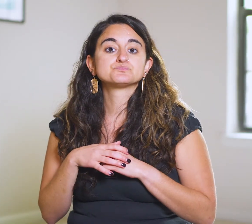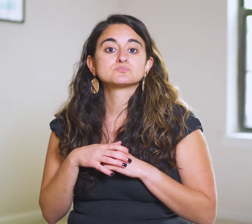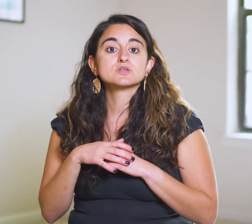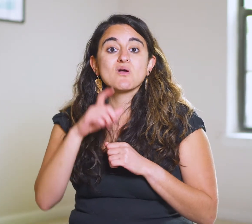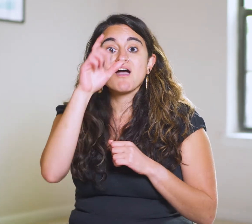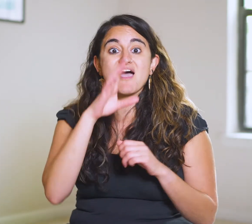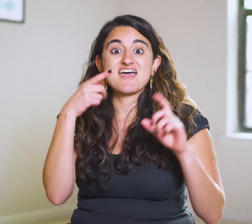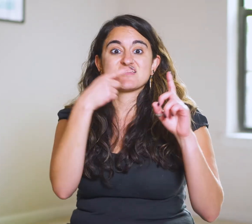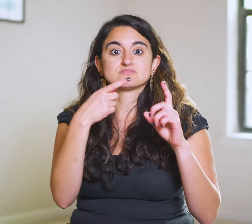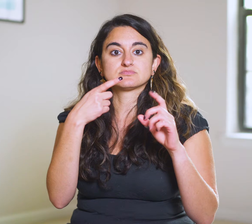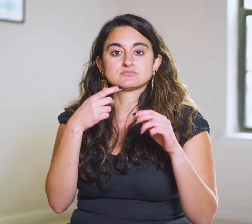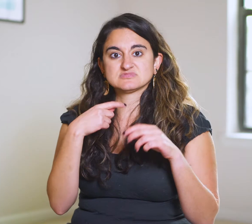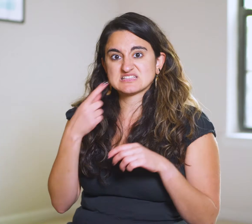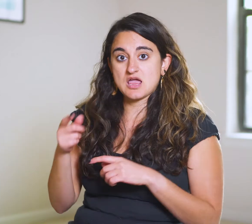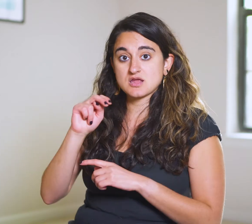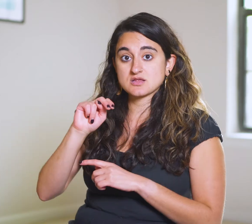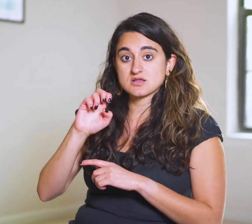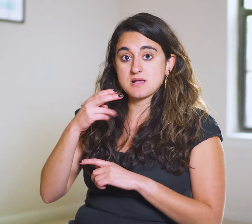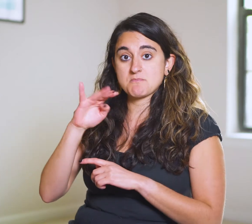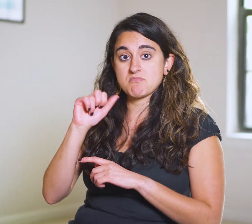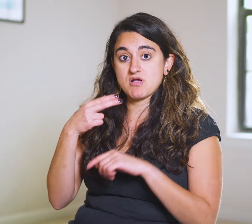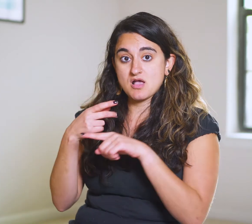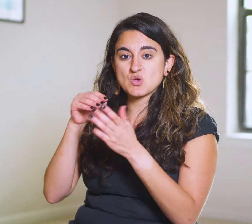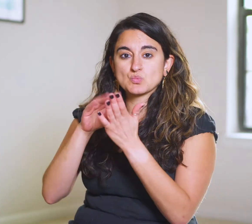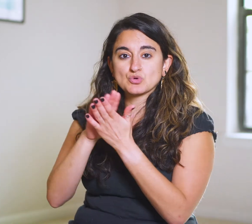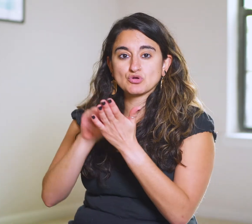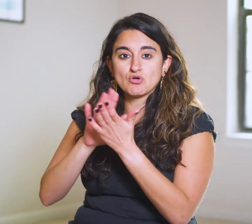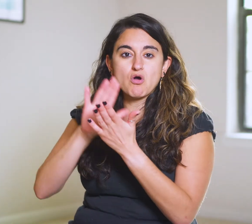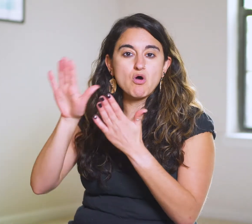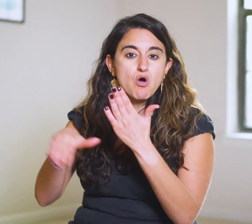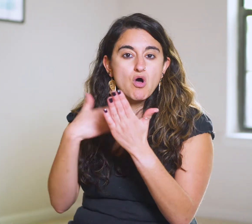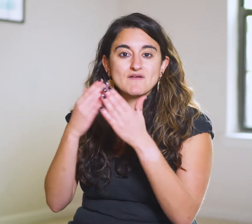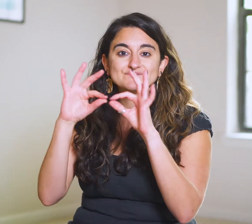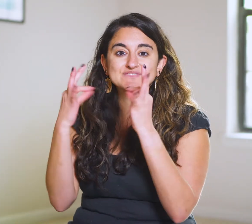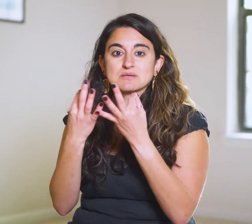Then God has Nehemiah record all the heads of families